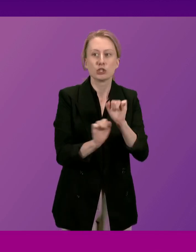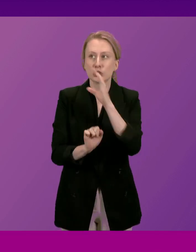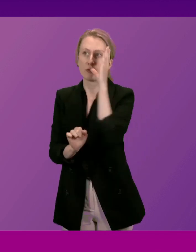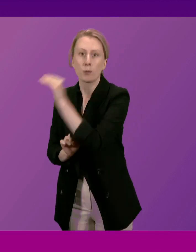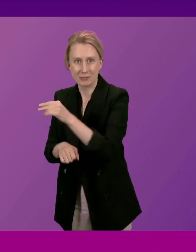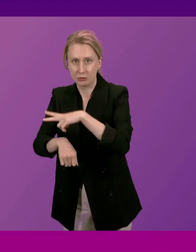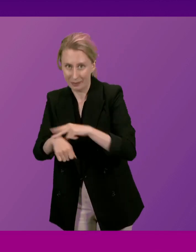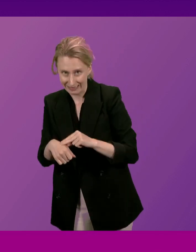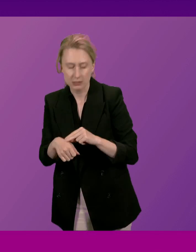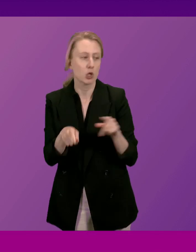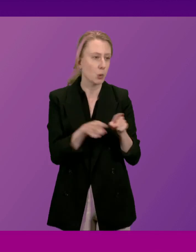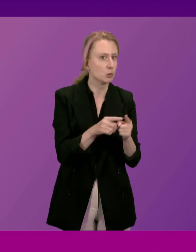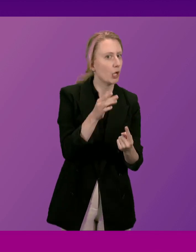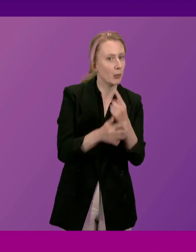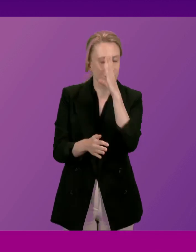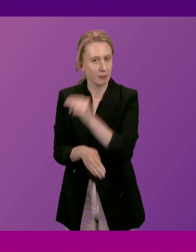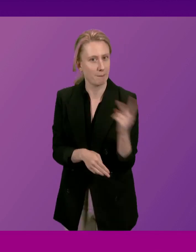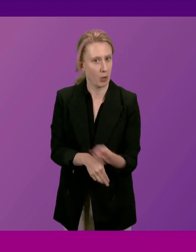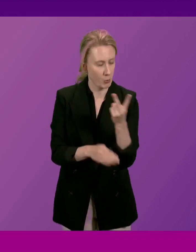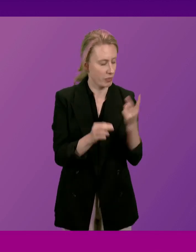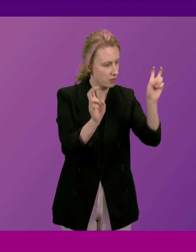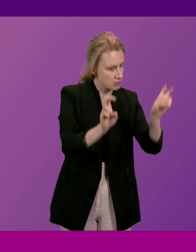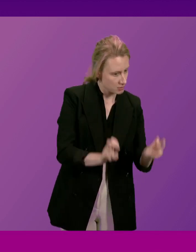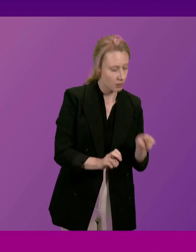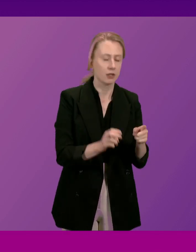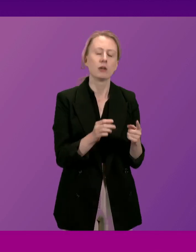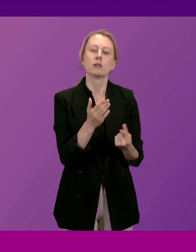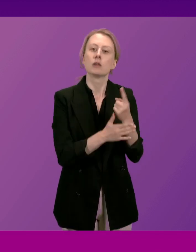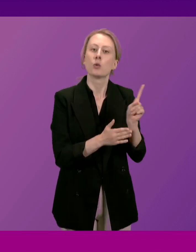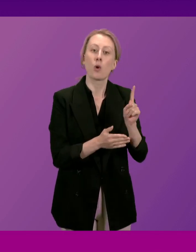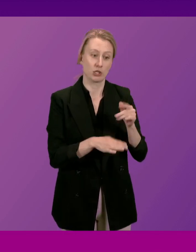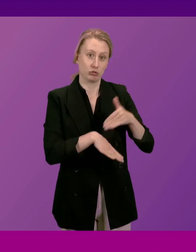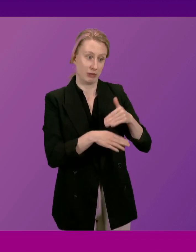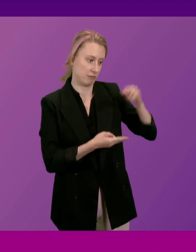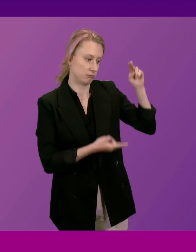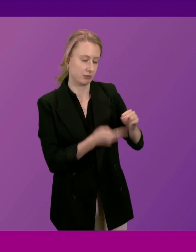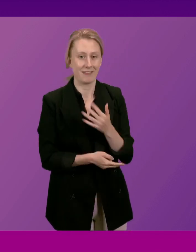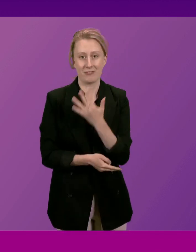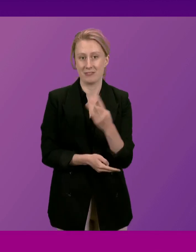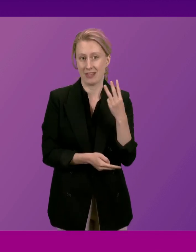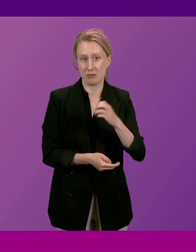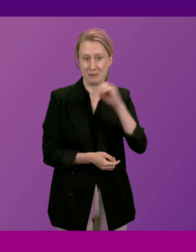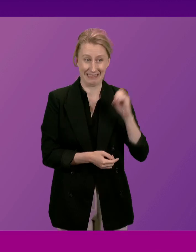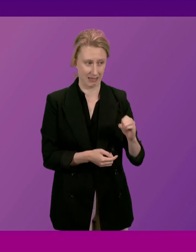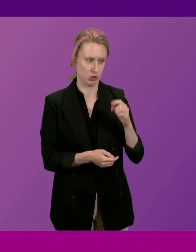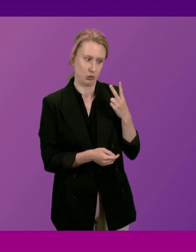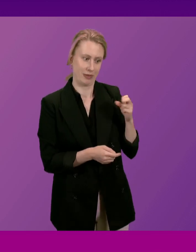that are. That reveals that crime has fallen by 53 per cent since 2008-09.